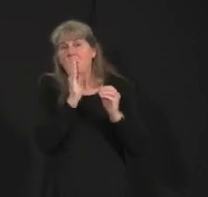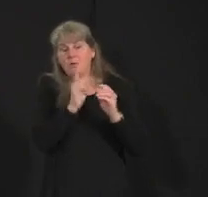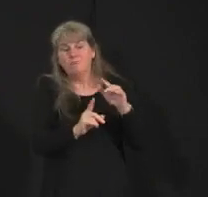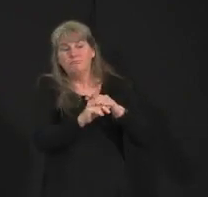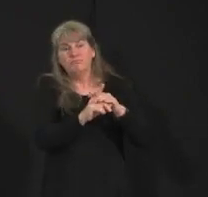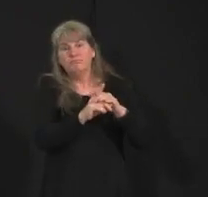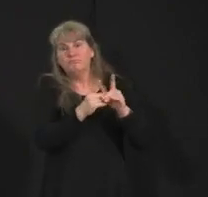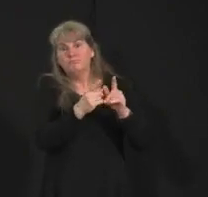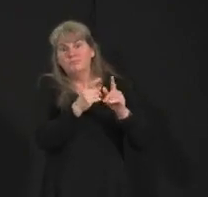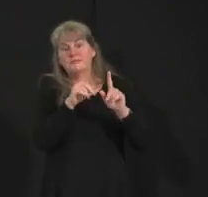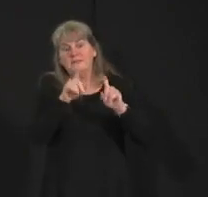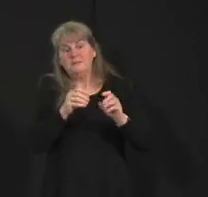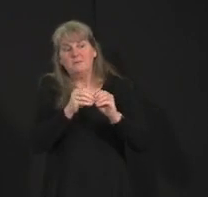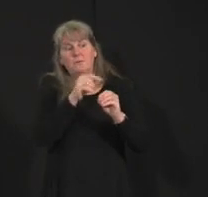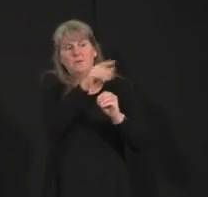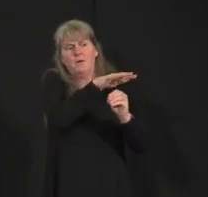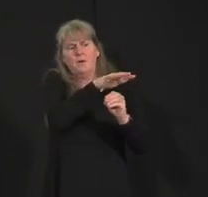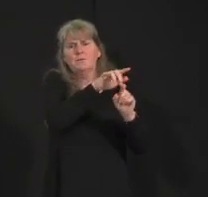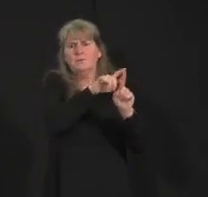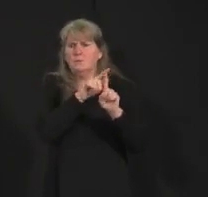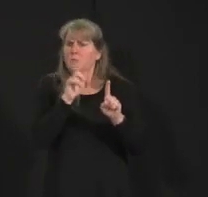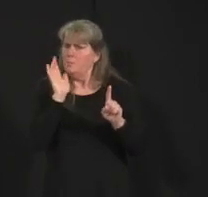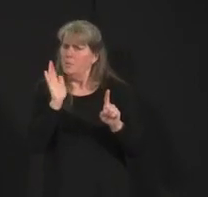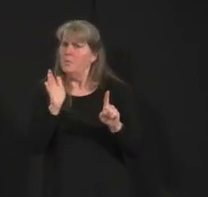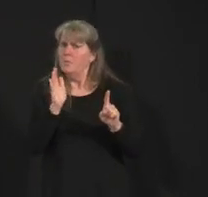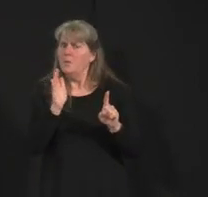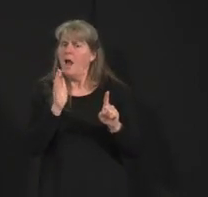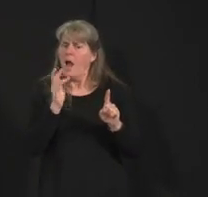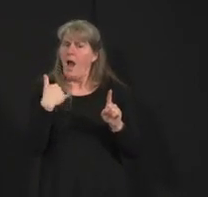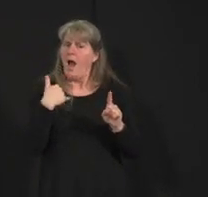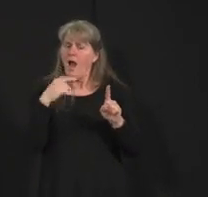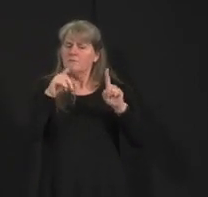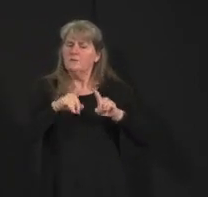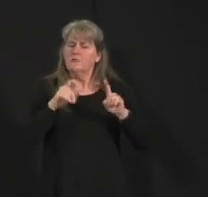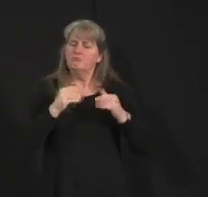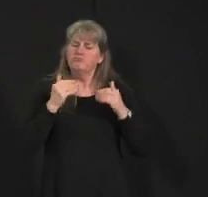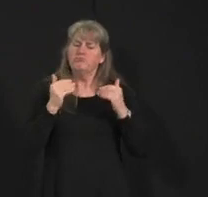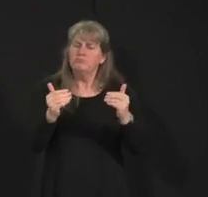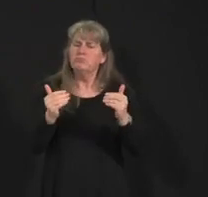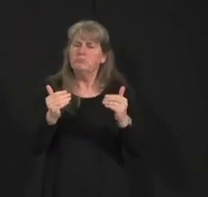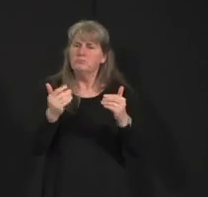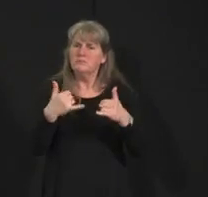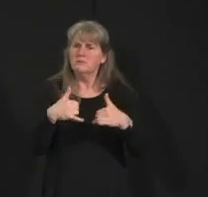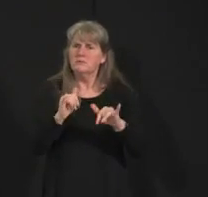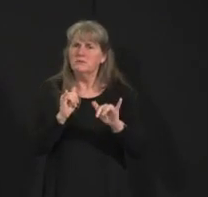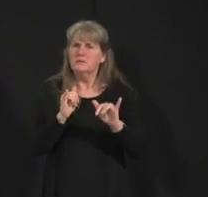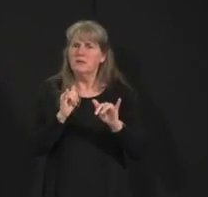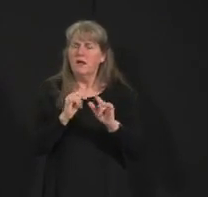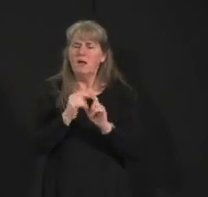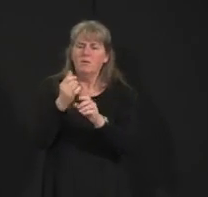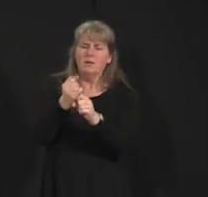So we certainly do have or testing underway, or imminent as part of this cluster